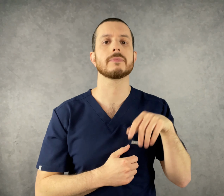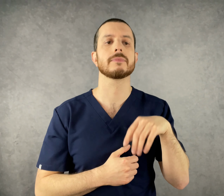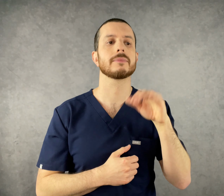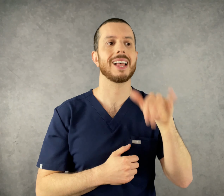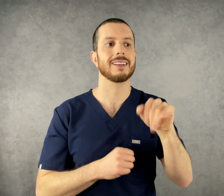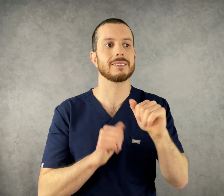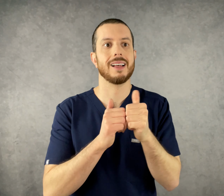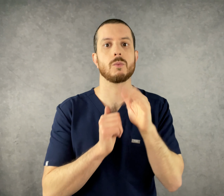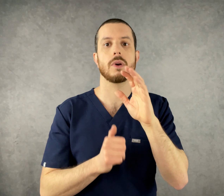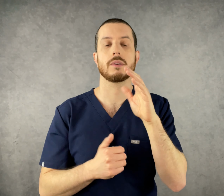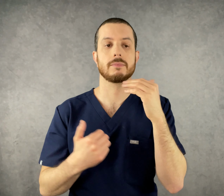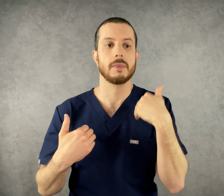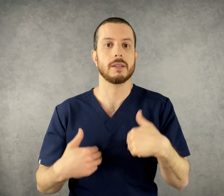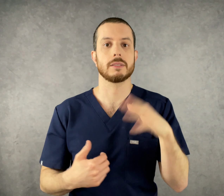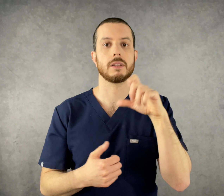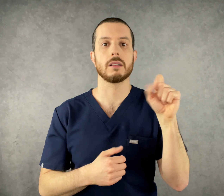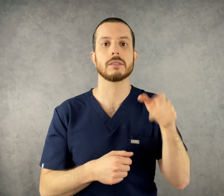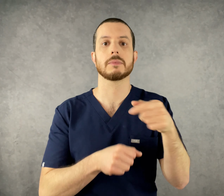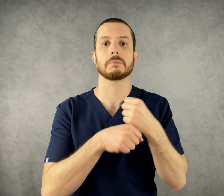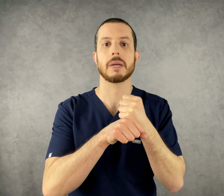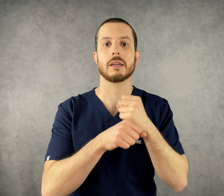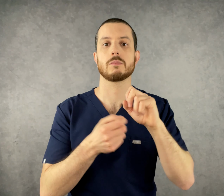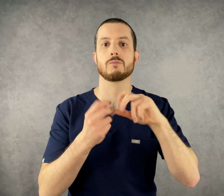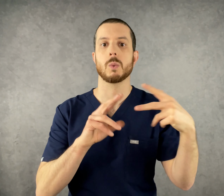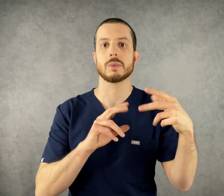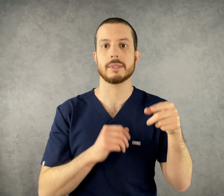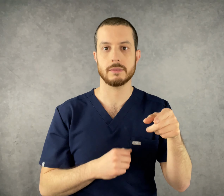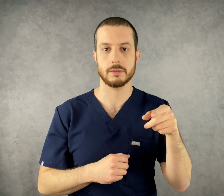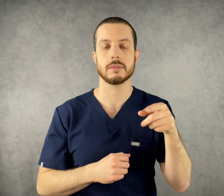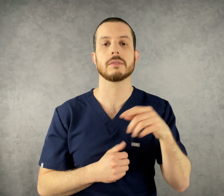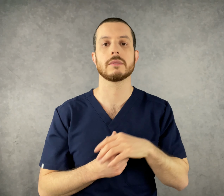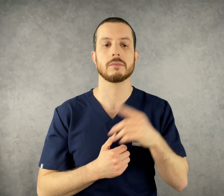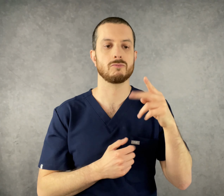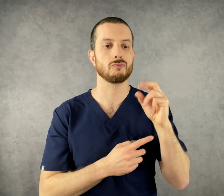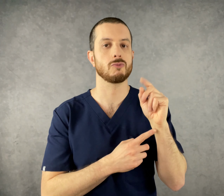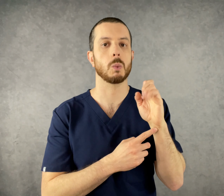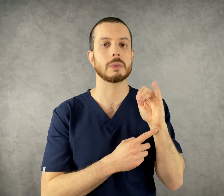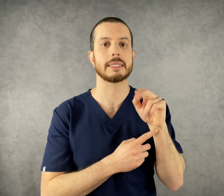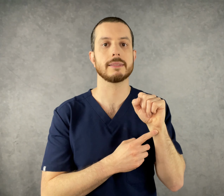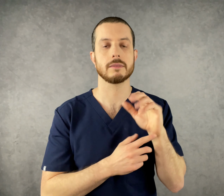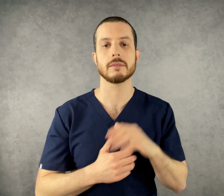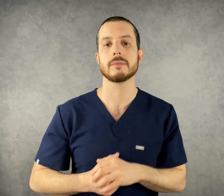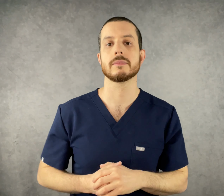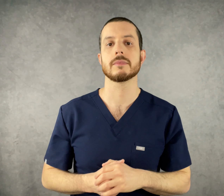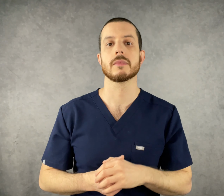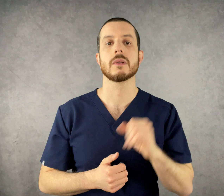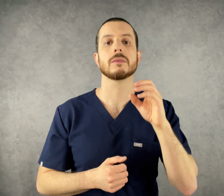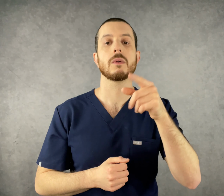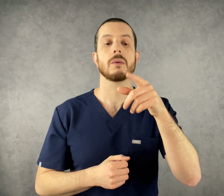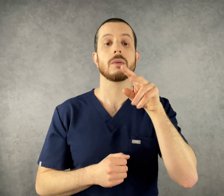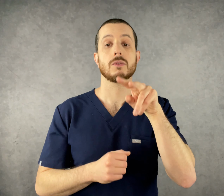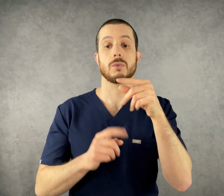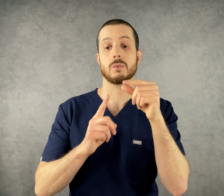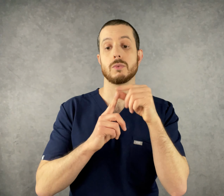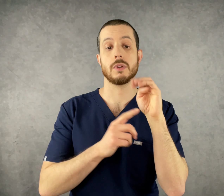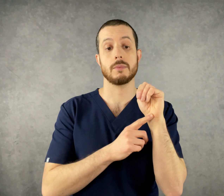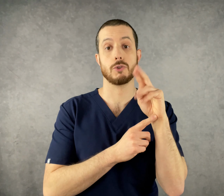It is how your body makes proteins. So, in the word "mRNA," the "m"--